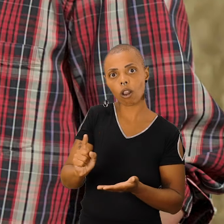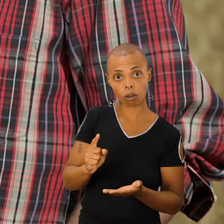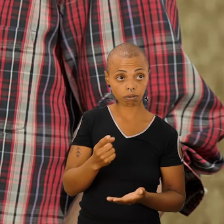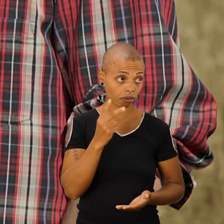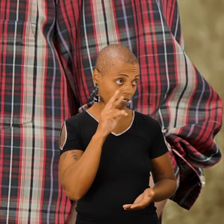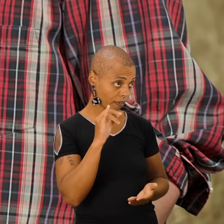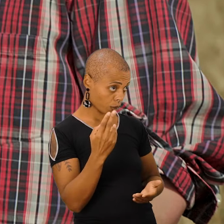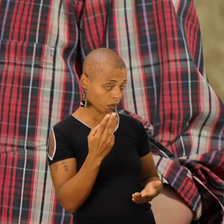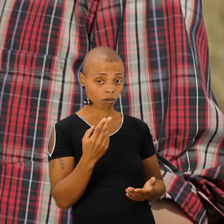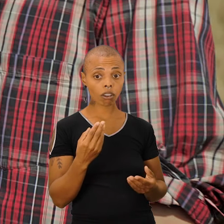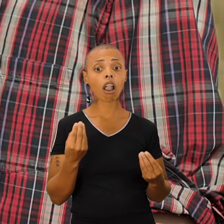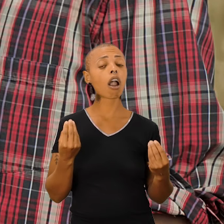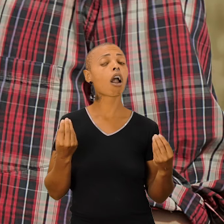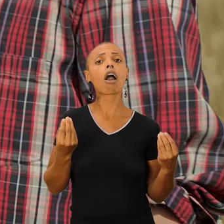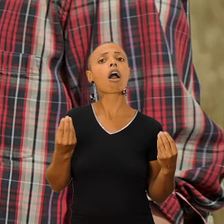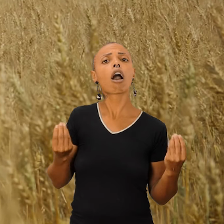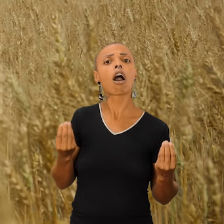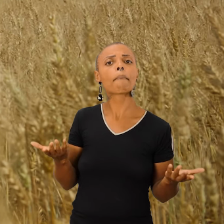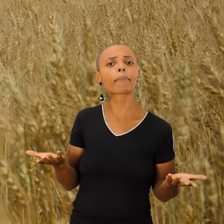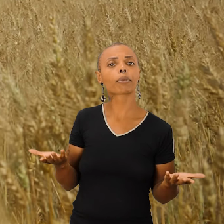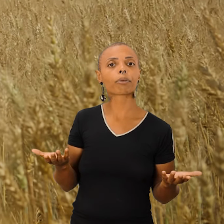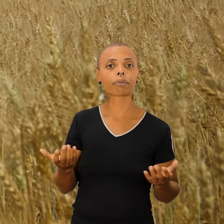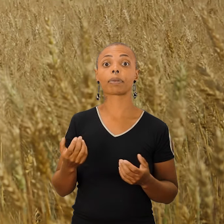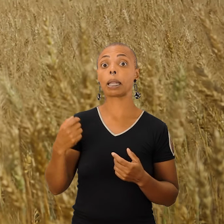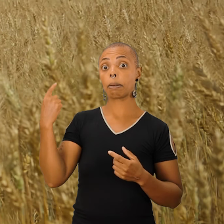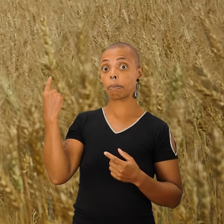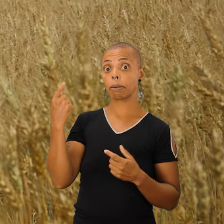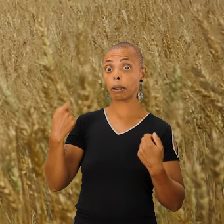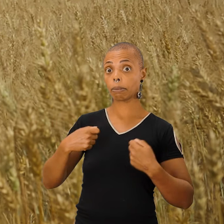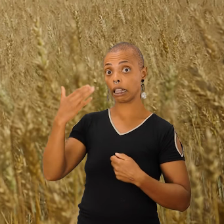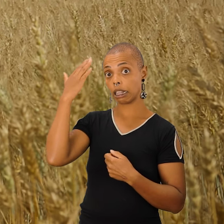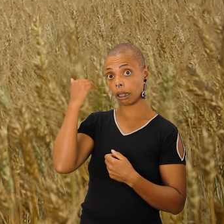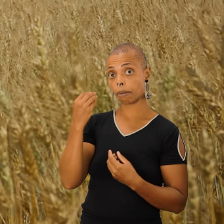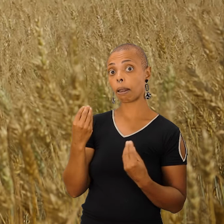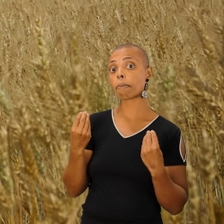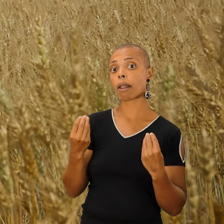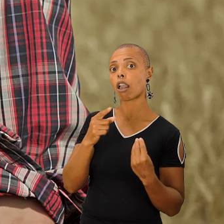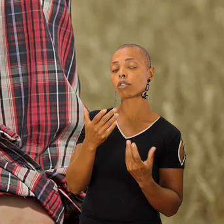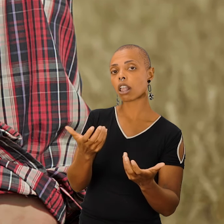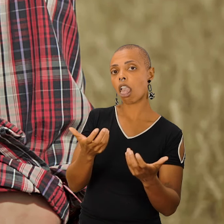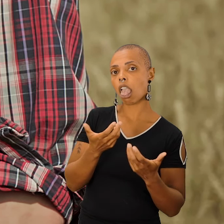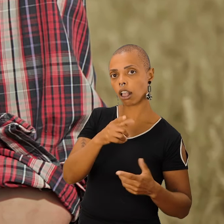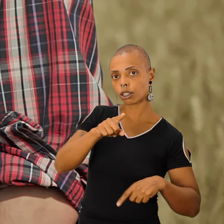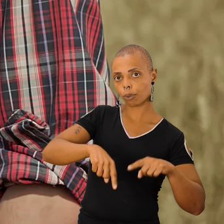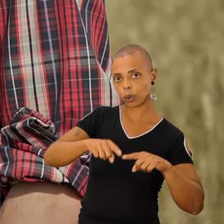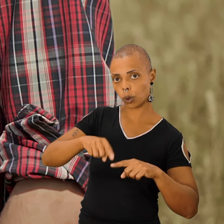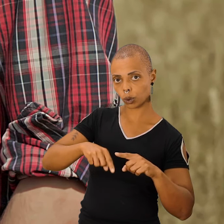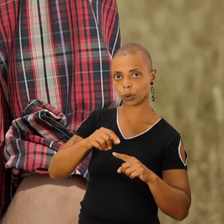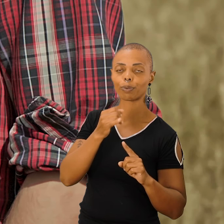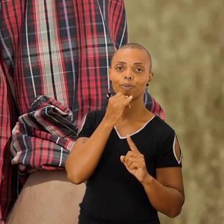[Jotapê] There. See? [Dininha] Really? How so? [Alexsander] The first step is to identify what you want the product for.